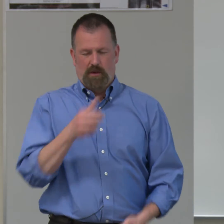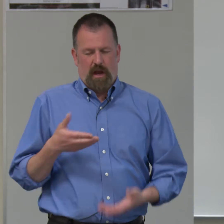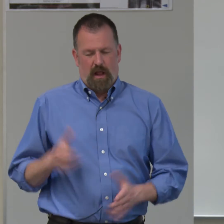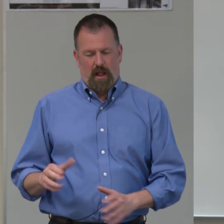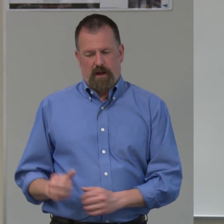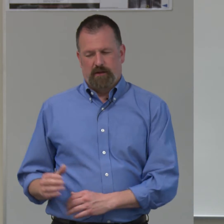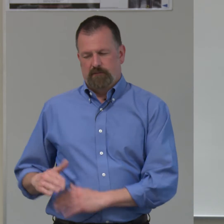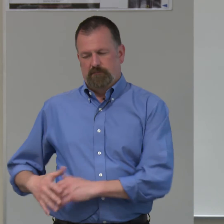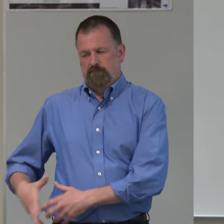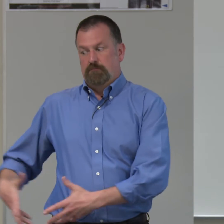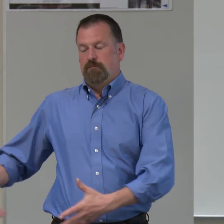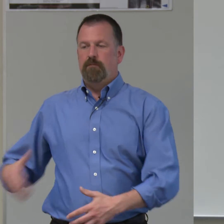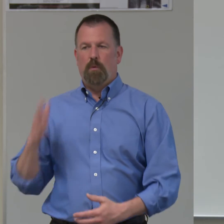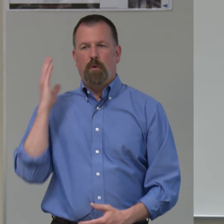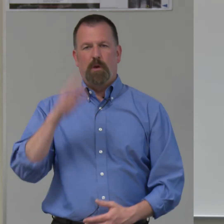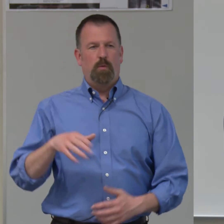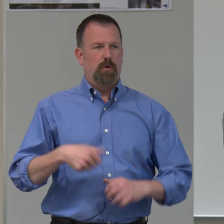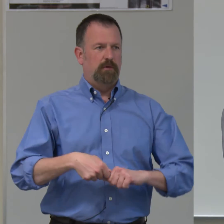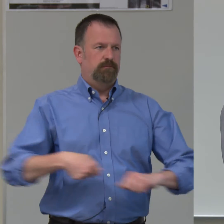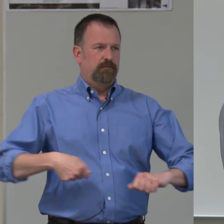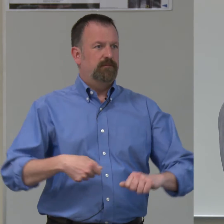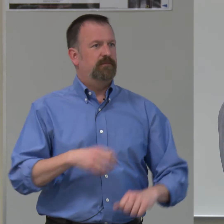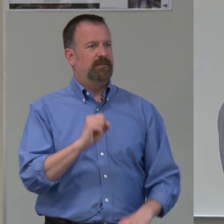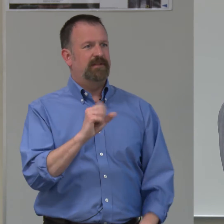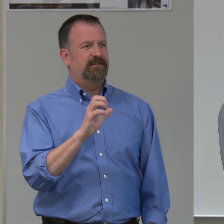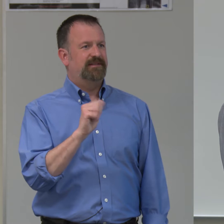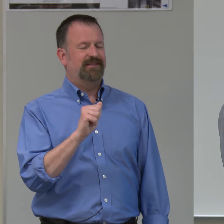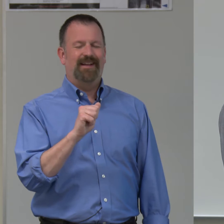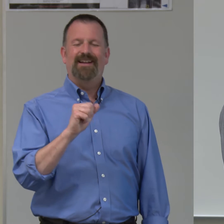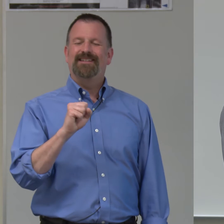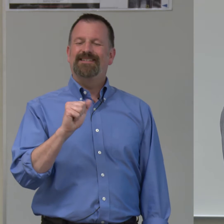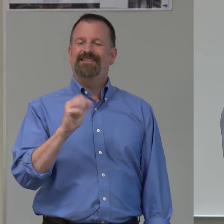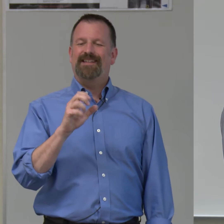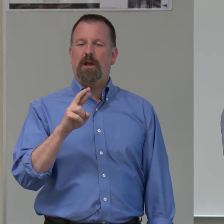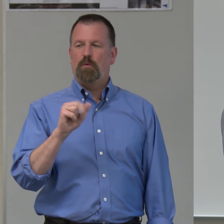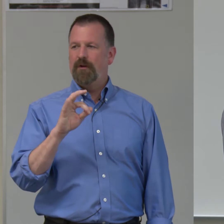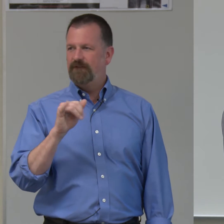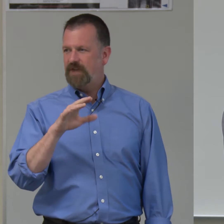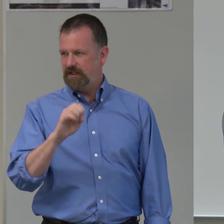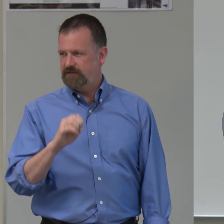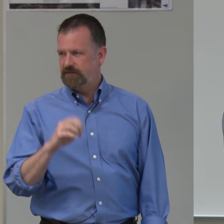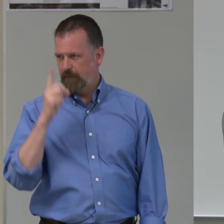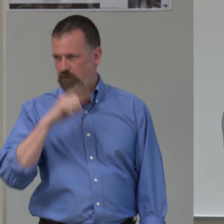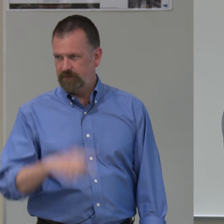that we would sacrifice the mice, but if they were irradiated back here at day 7,